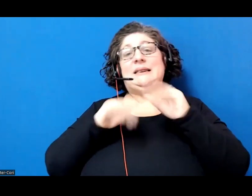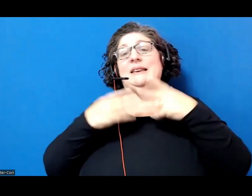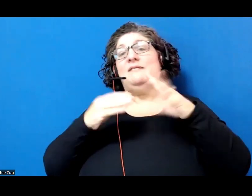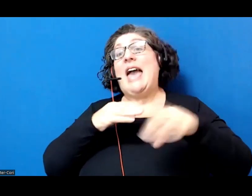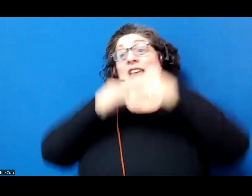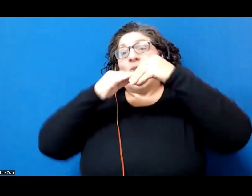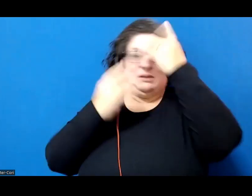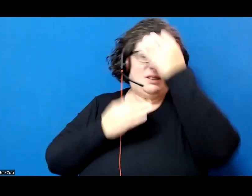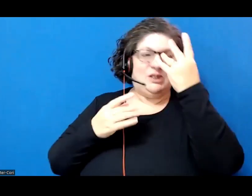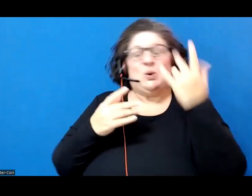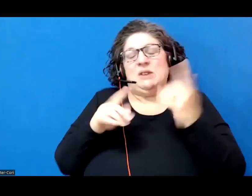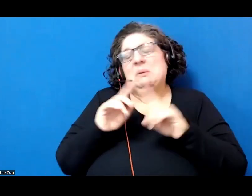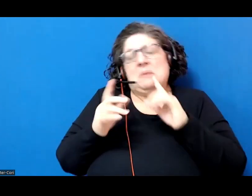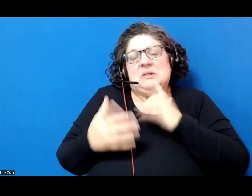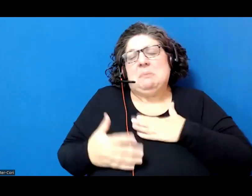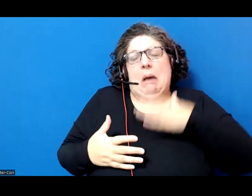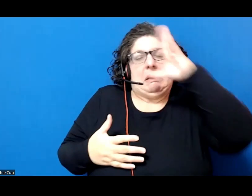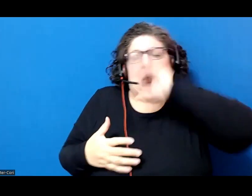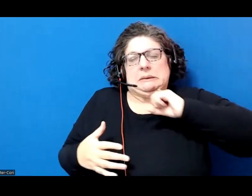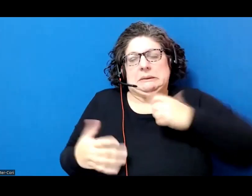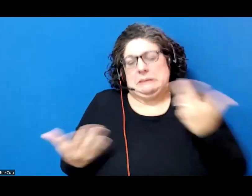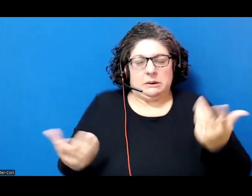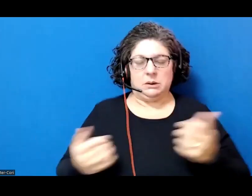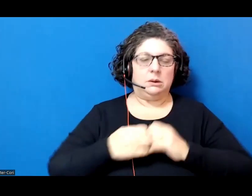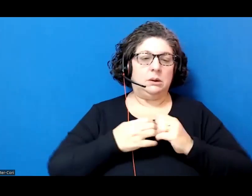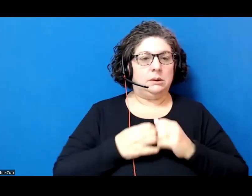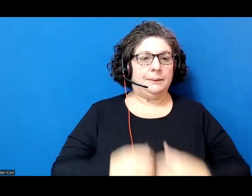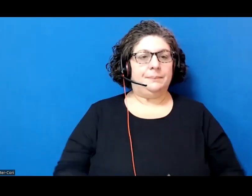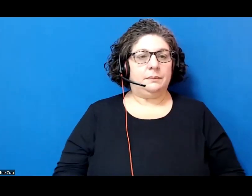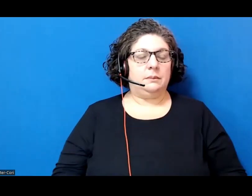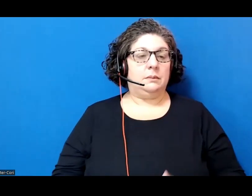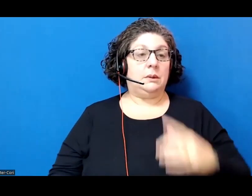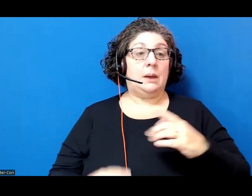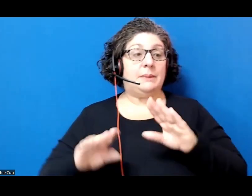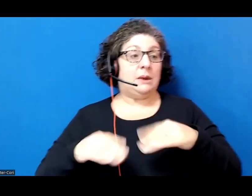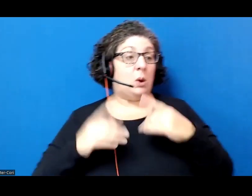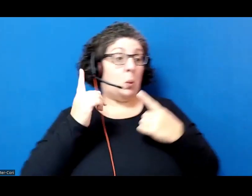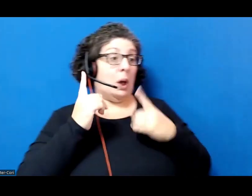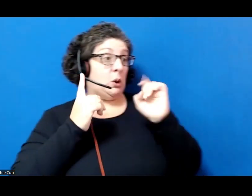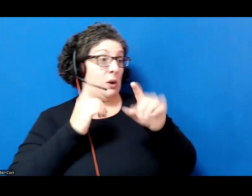Just my own guess.I'll read one question online.